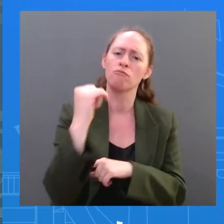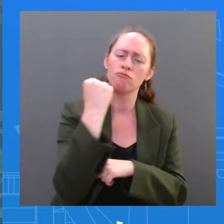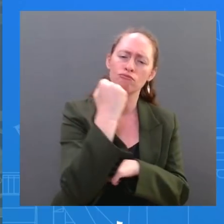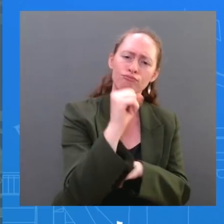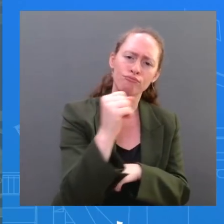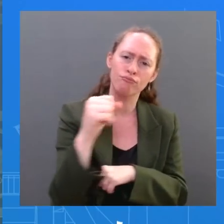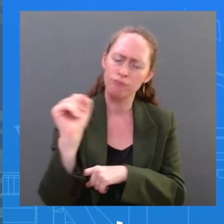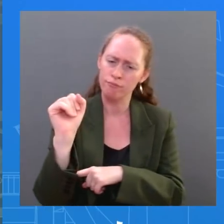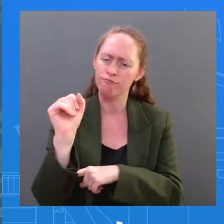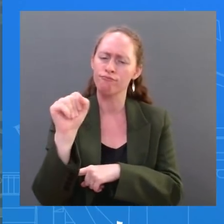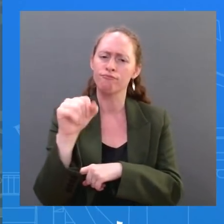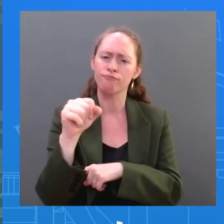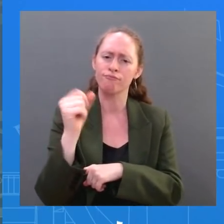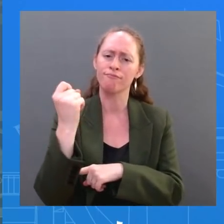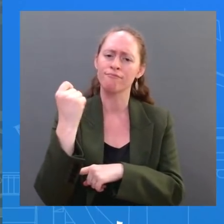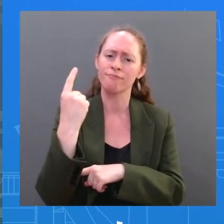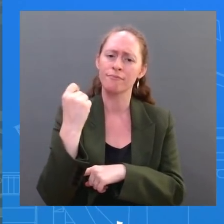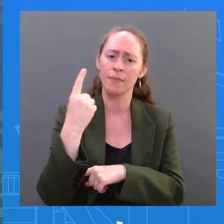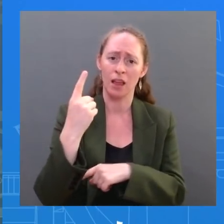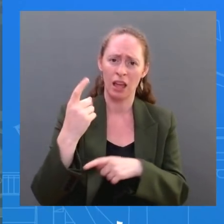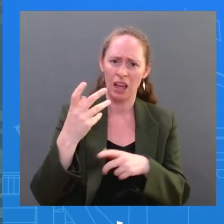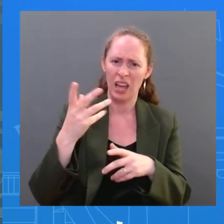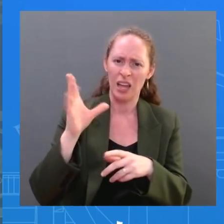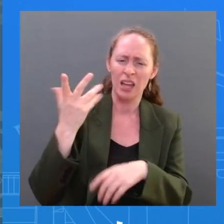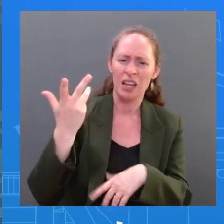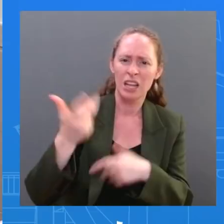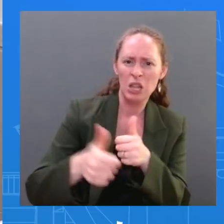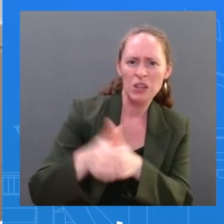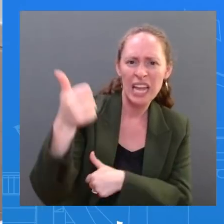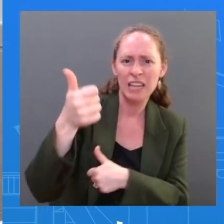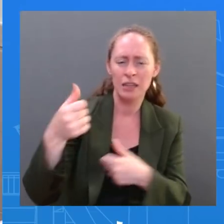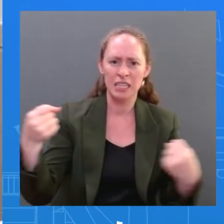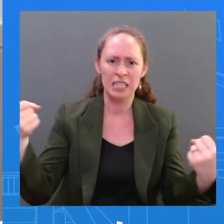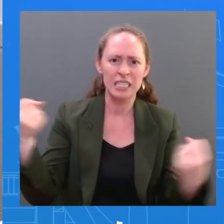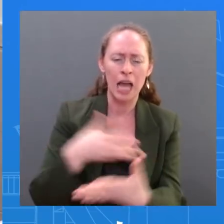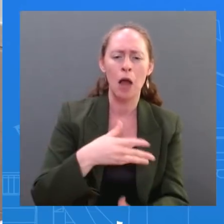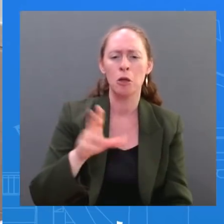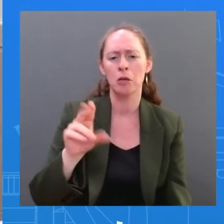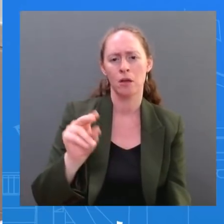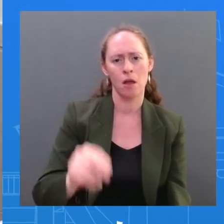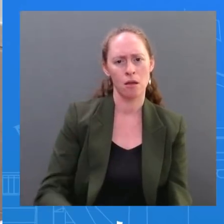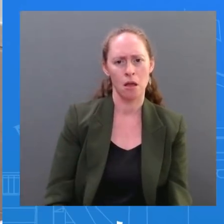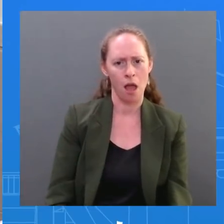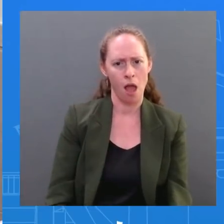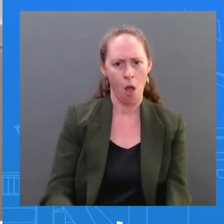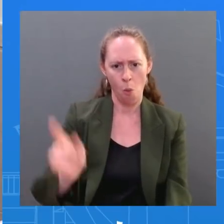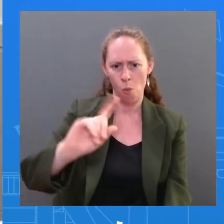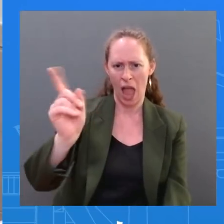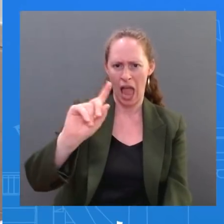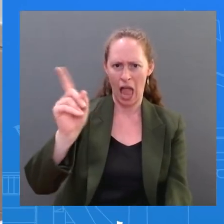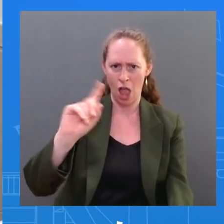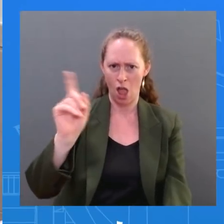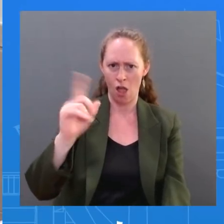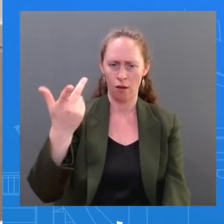that is something that we have condemned. The Press: So where's the line? If these protesters can go to a justice's house and they can go to a restaurant,